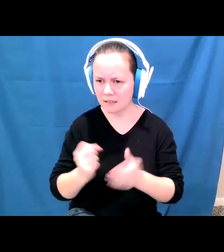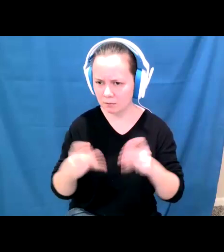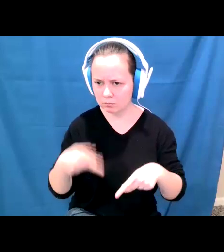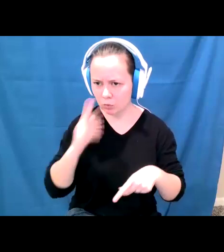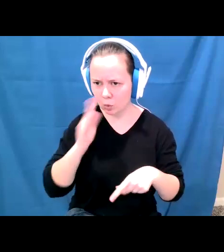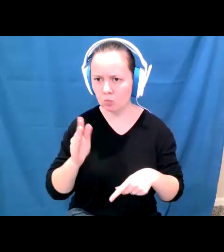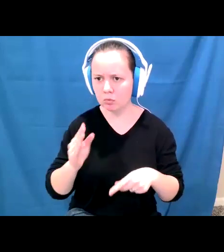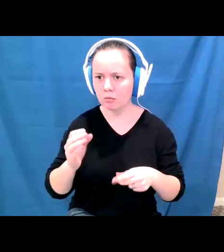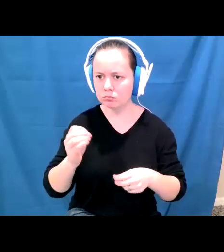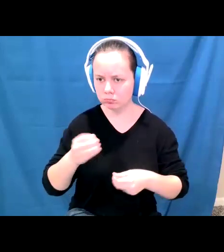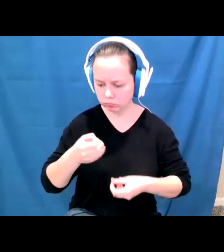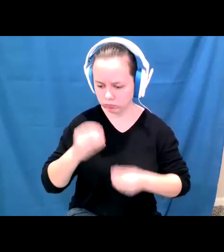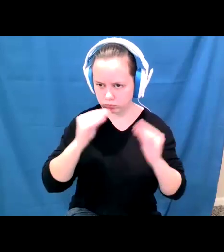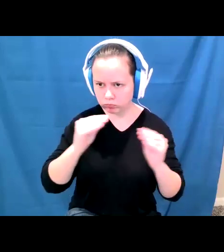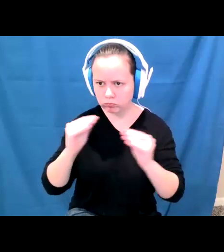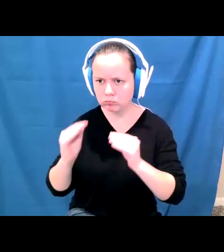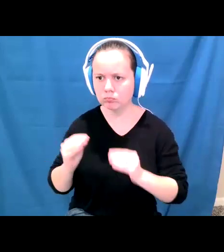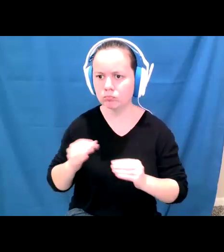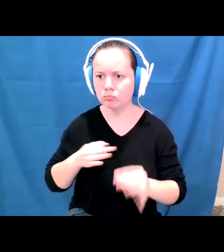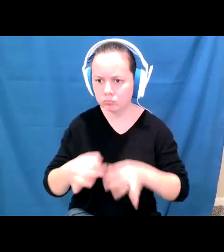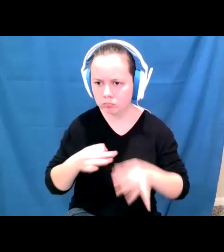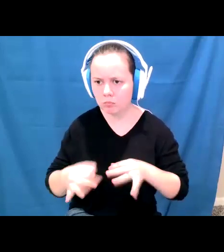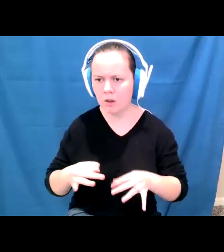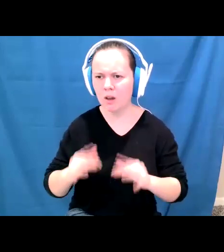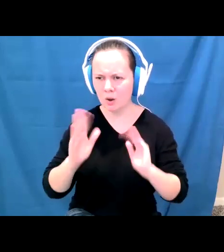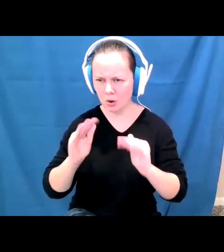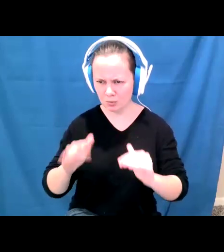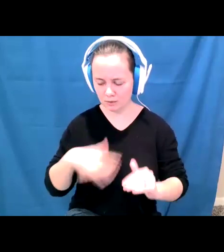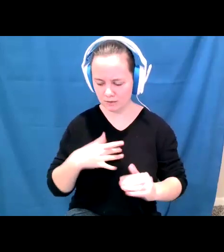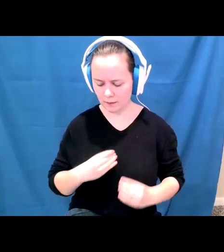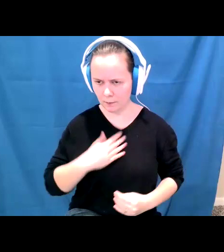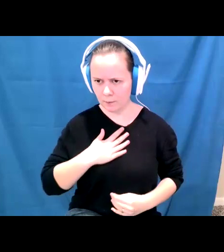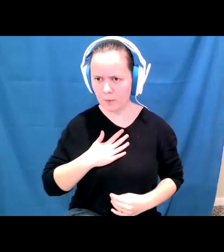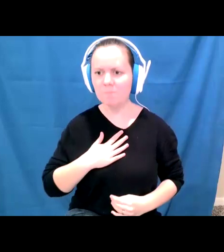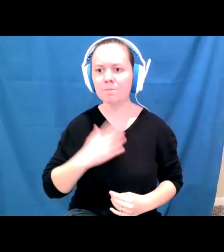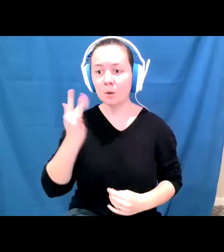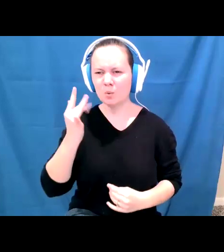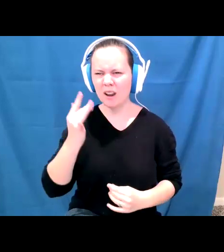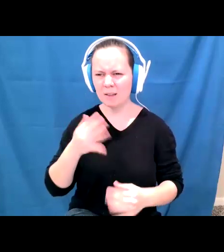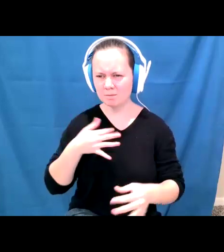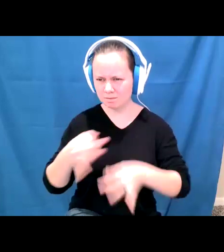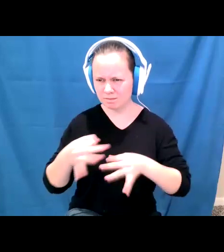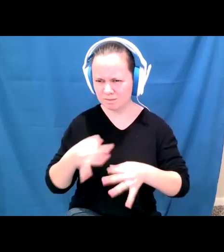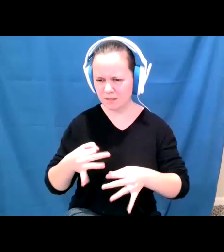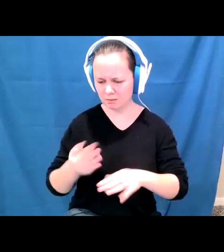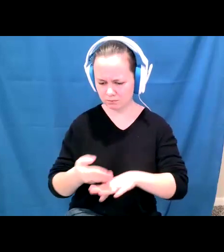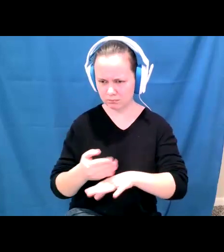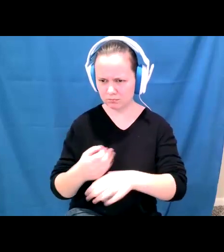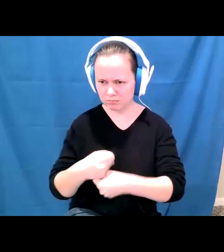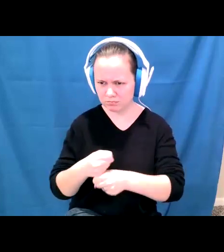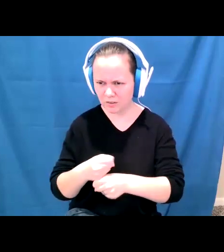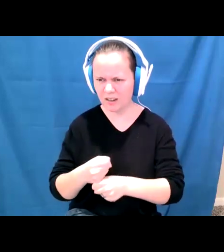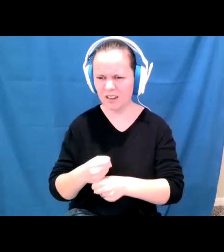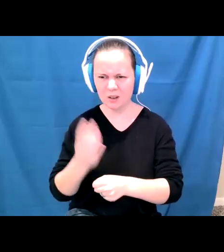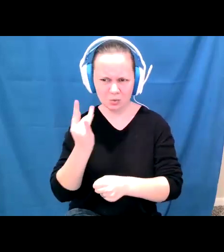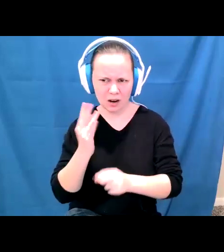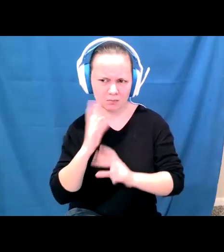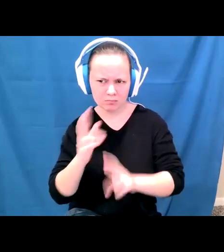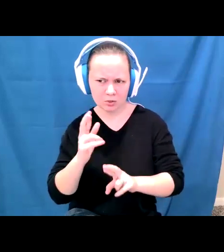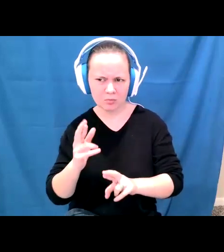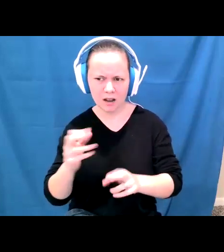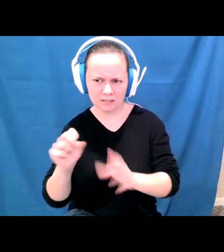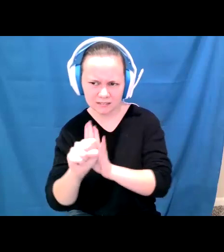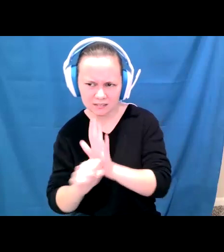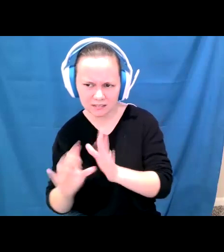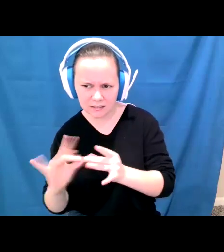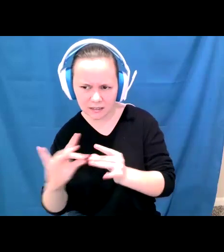I hope, when you see them really resonate because they were developed in response to what we heard from the state associations about what they have heard from you.